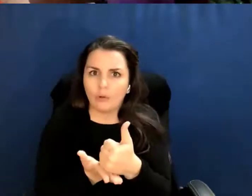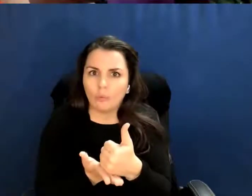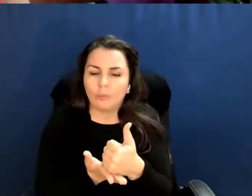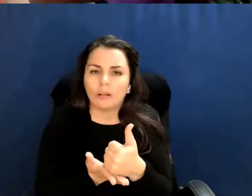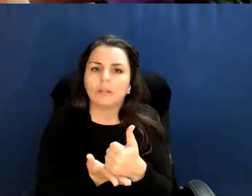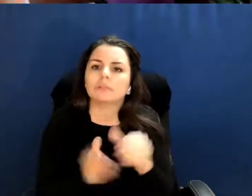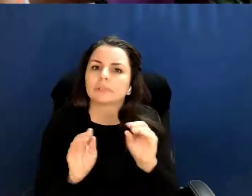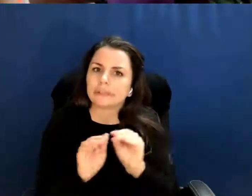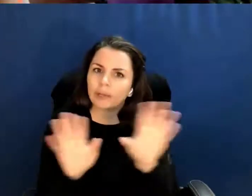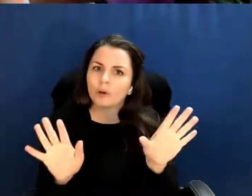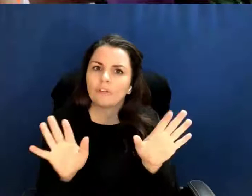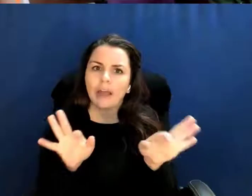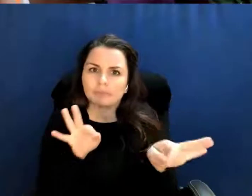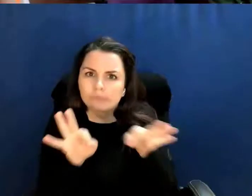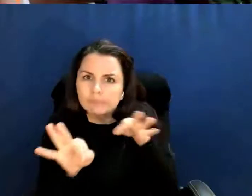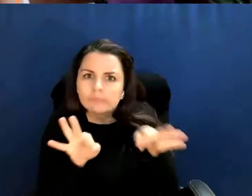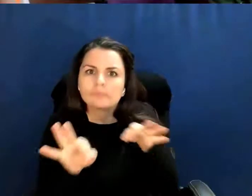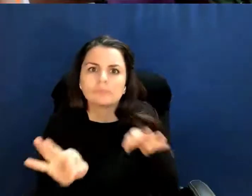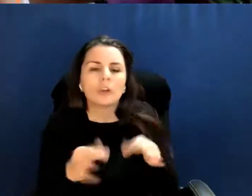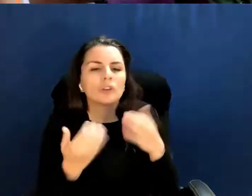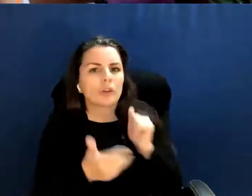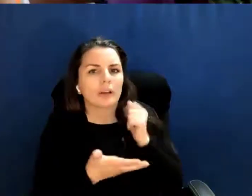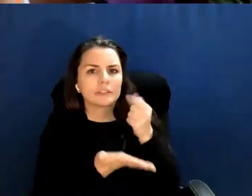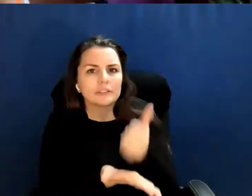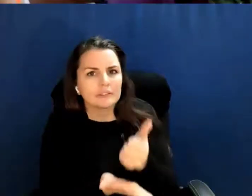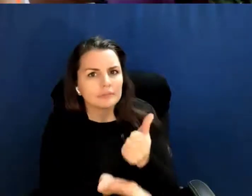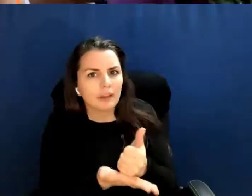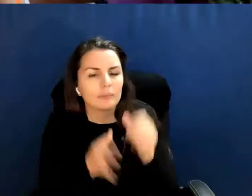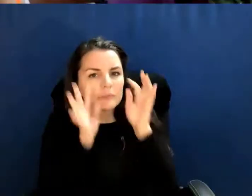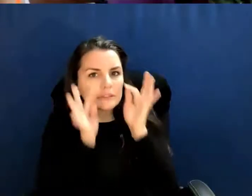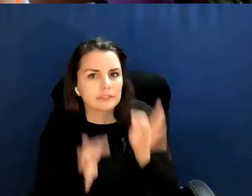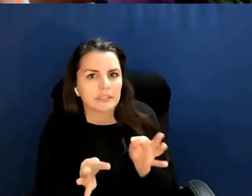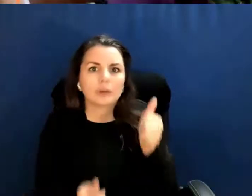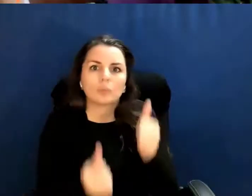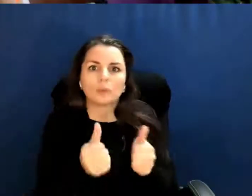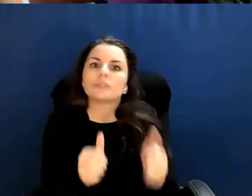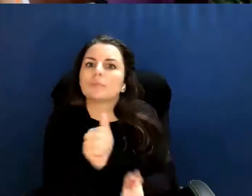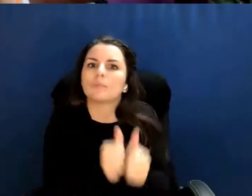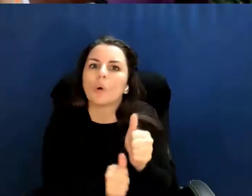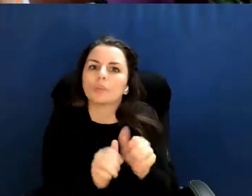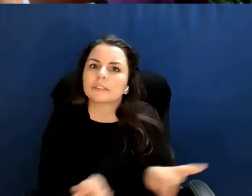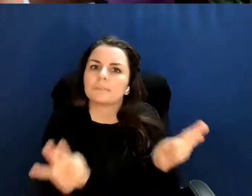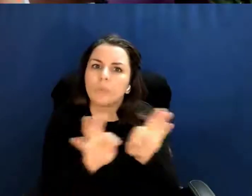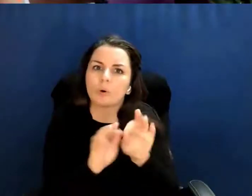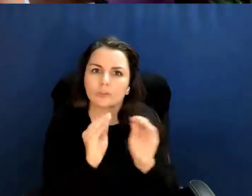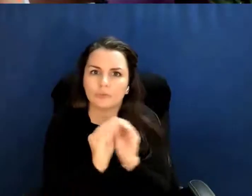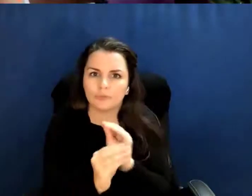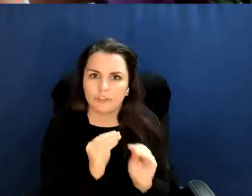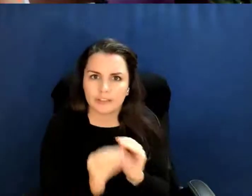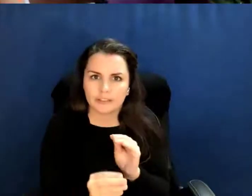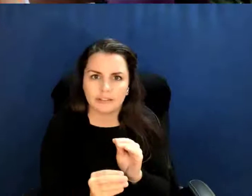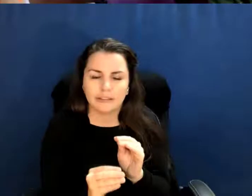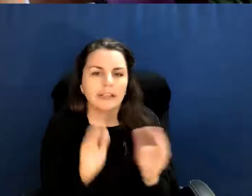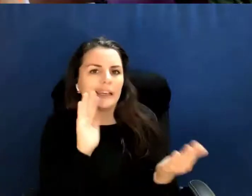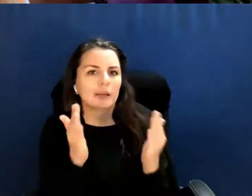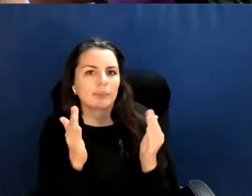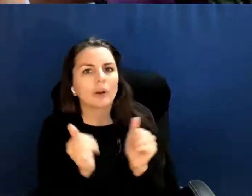and decide what are the most important things to address versus what are the things that you might read,